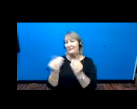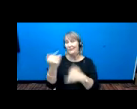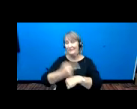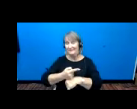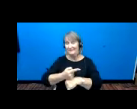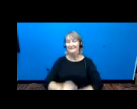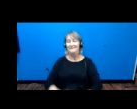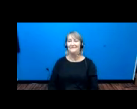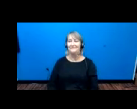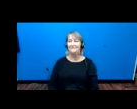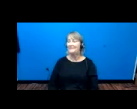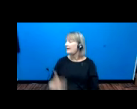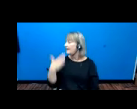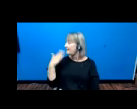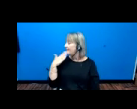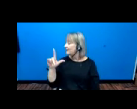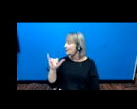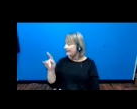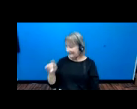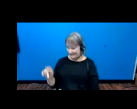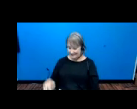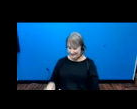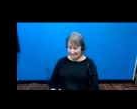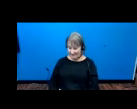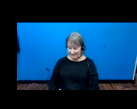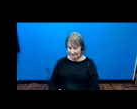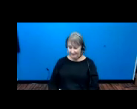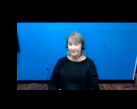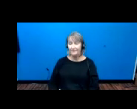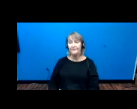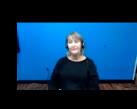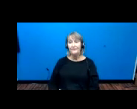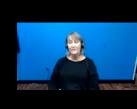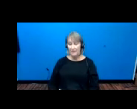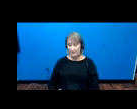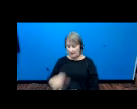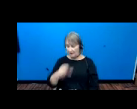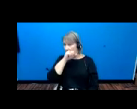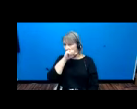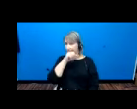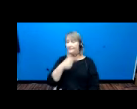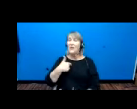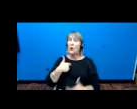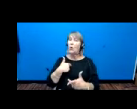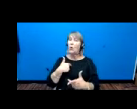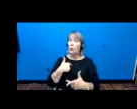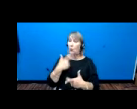Carolyn: Excellent. Thank you so much, Liz. Also wanted to let you know we believe in practicing what we teach about accessibility,